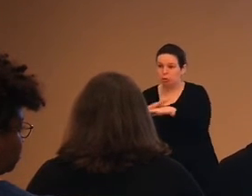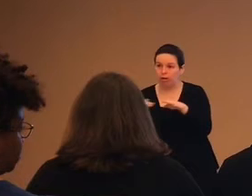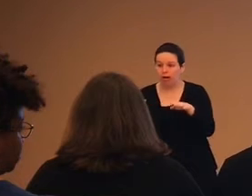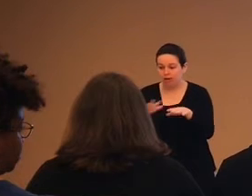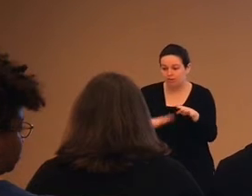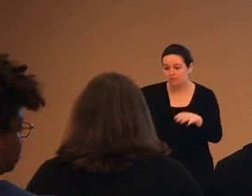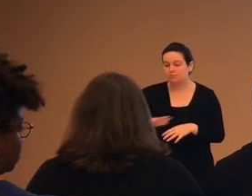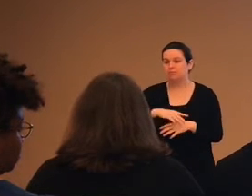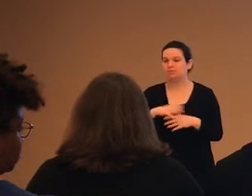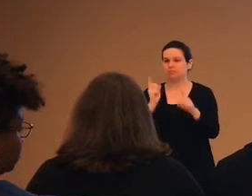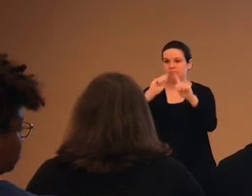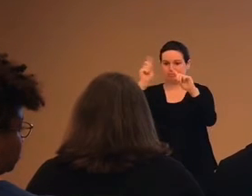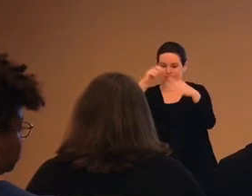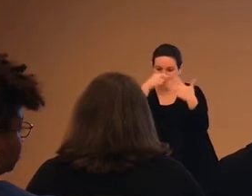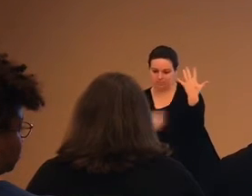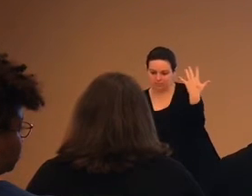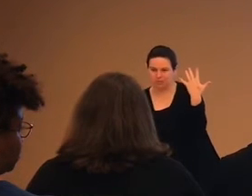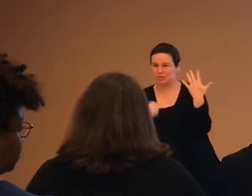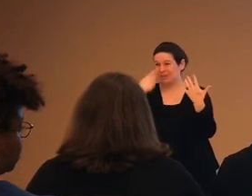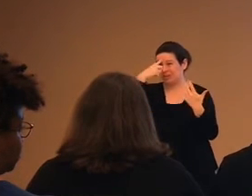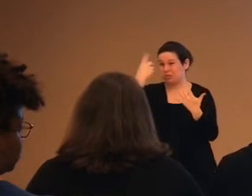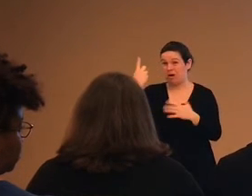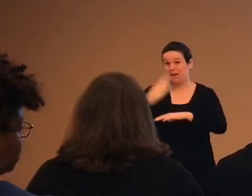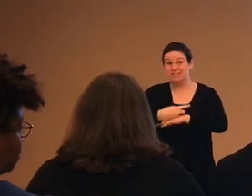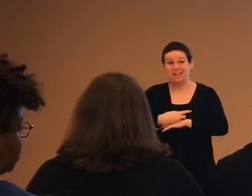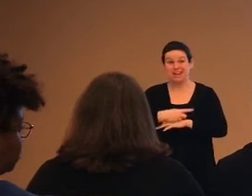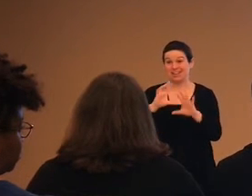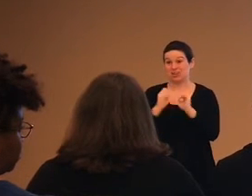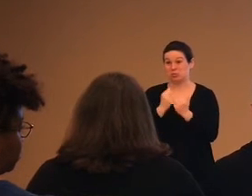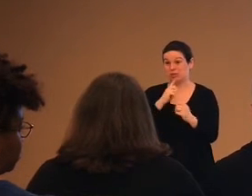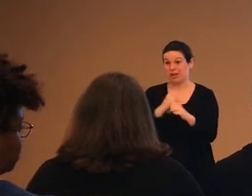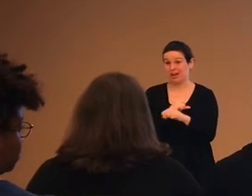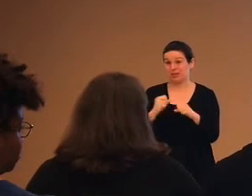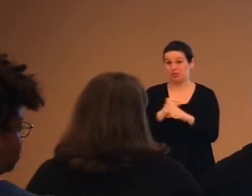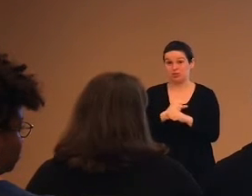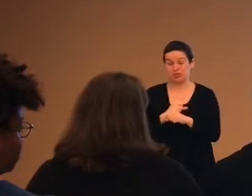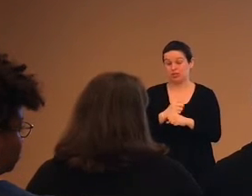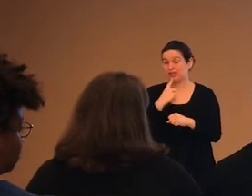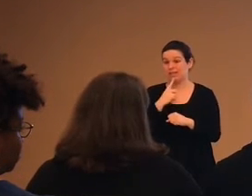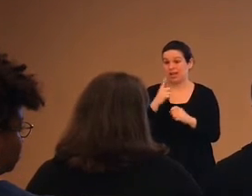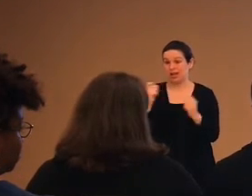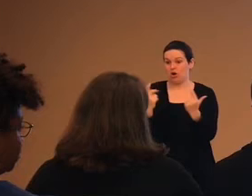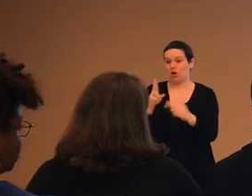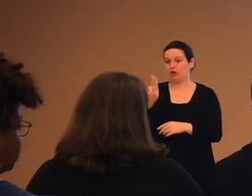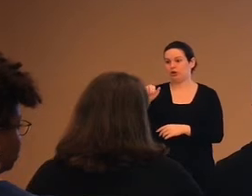We think perhaps someday the agency will actually go into calling all of the unit's a national park